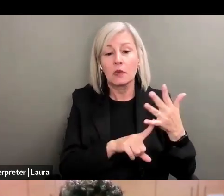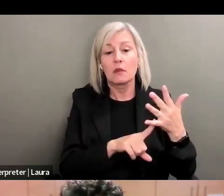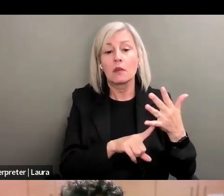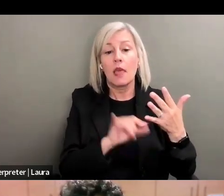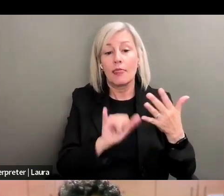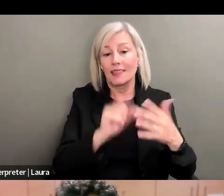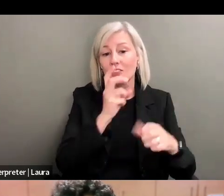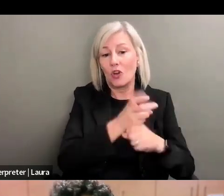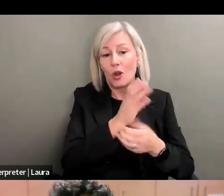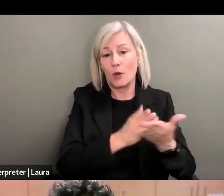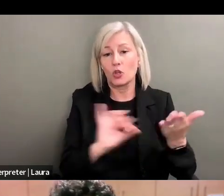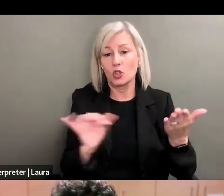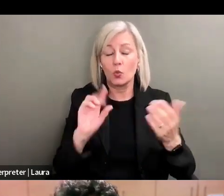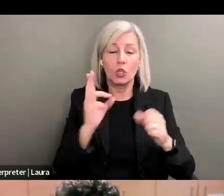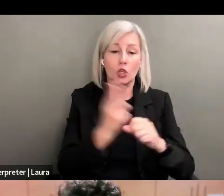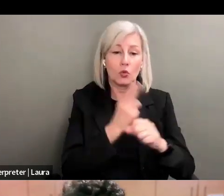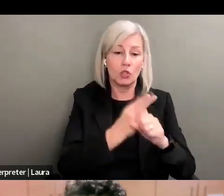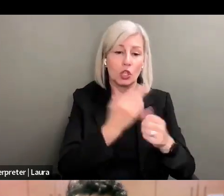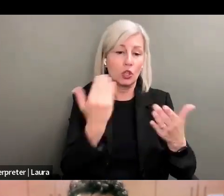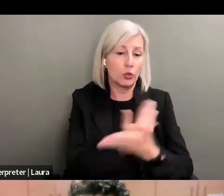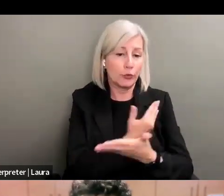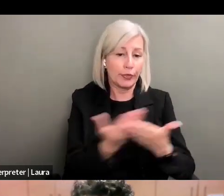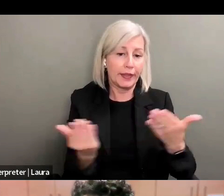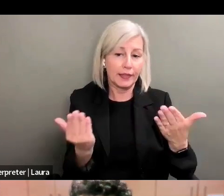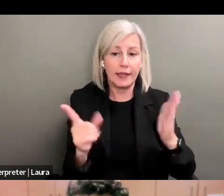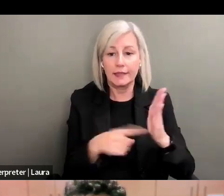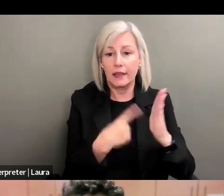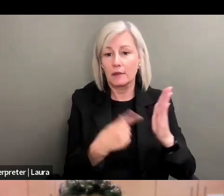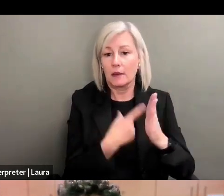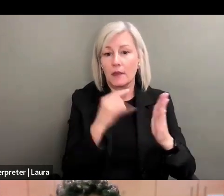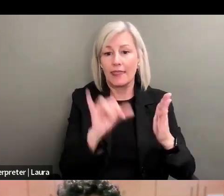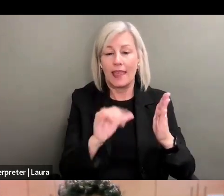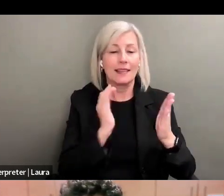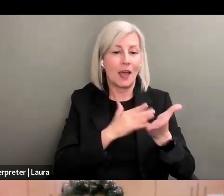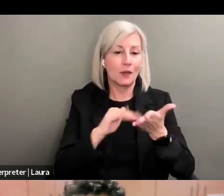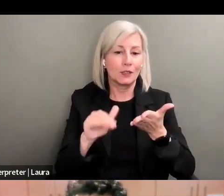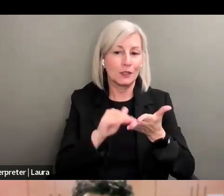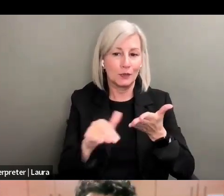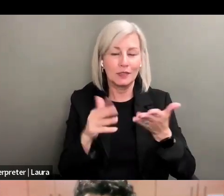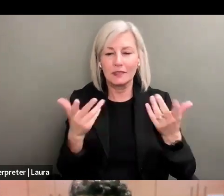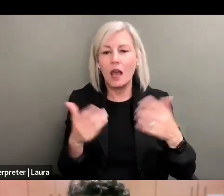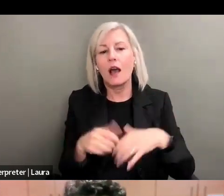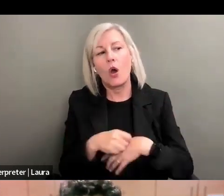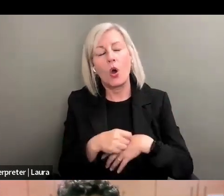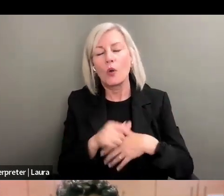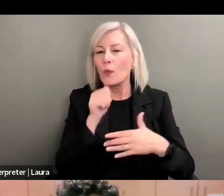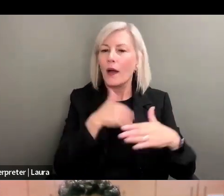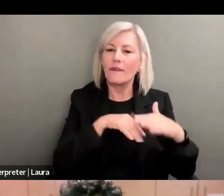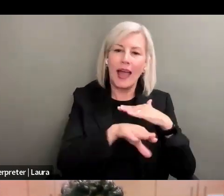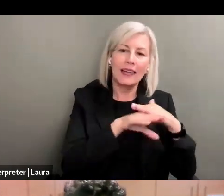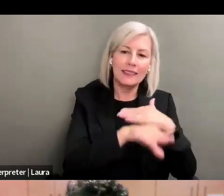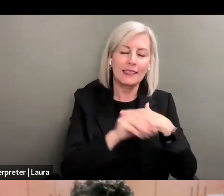when we're using new things, sometimes that's our excuse, right? Is that oh, we don't have access to them or we can't access that.